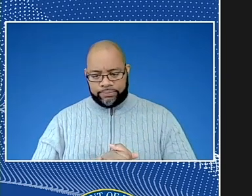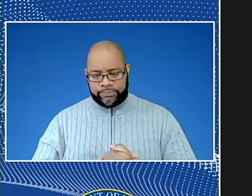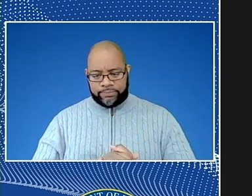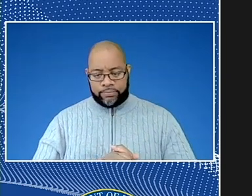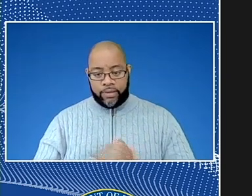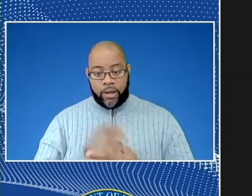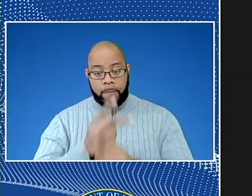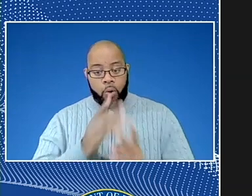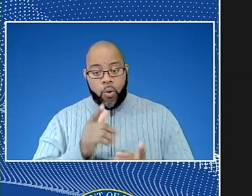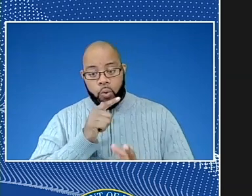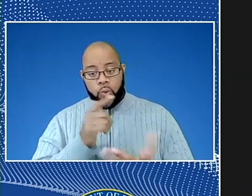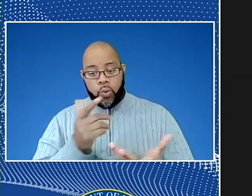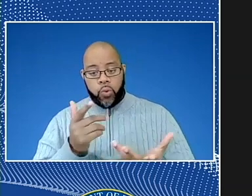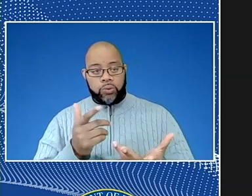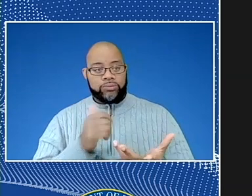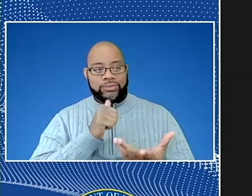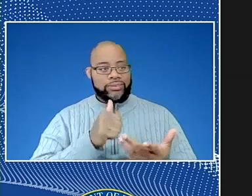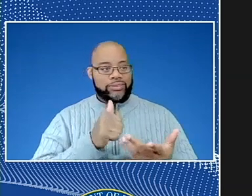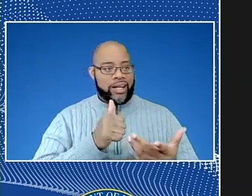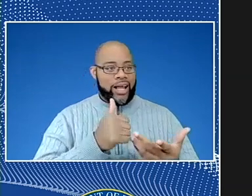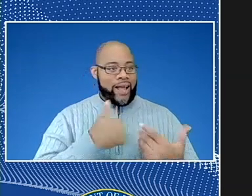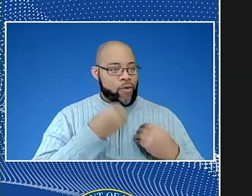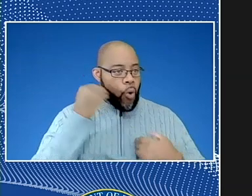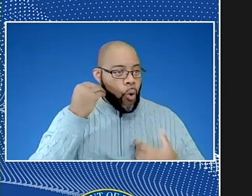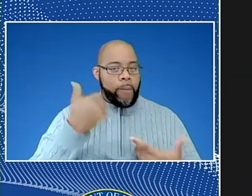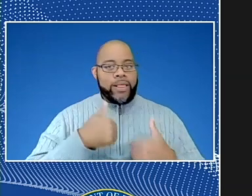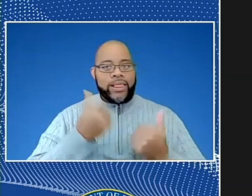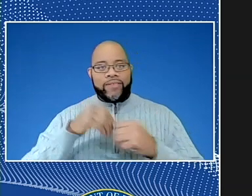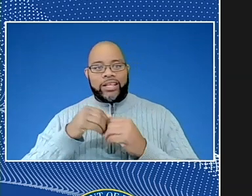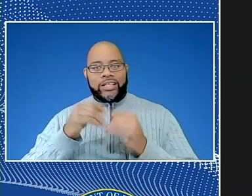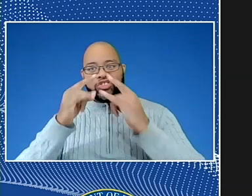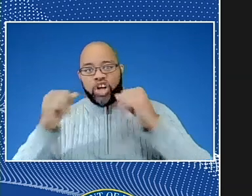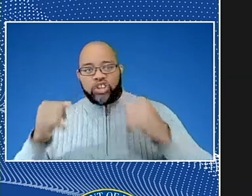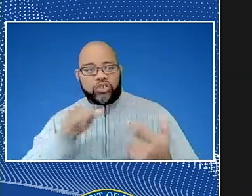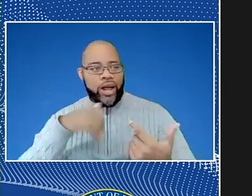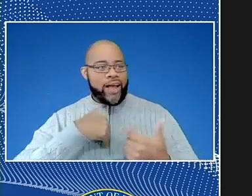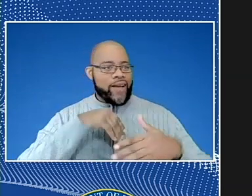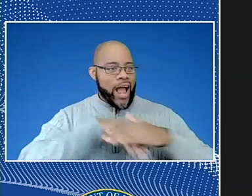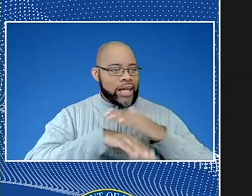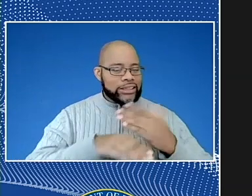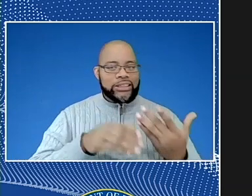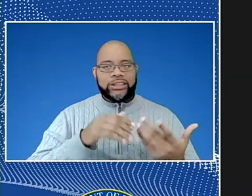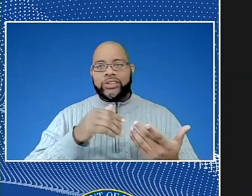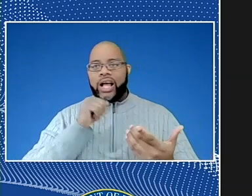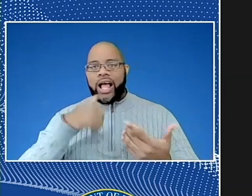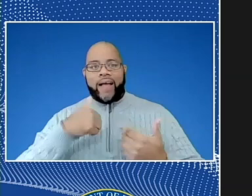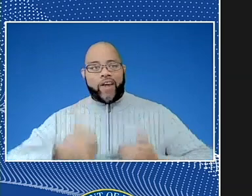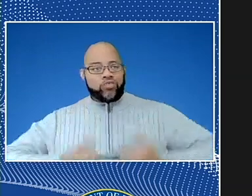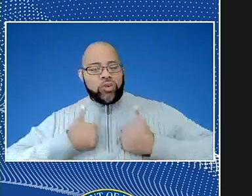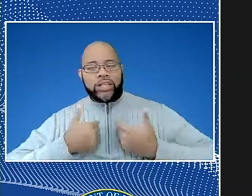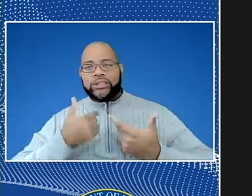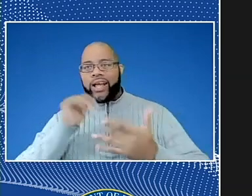unhoused and living in a shelter, who doesn't have a stable address, who doesn't have access to the internet, is a difficult person to interact with, you